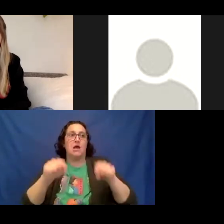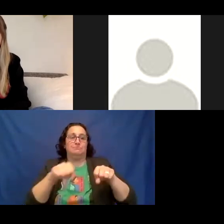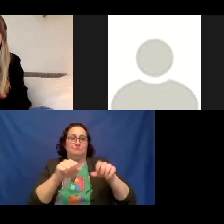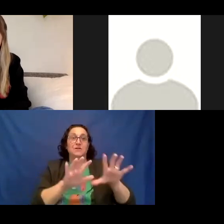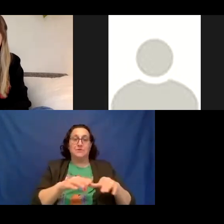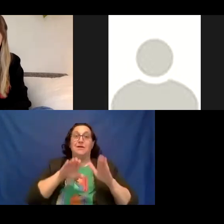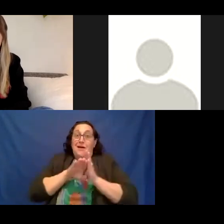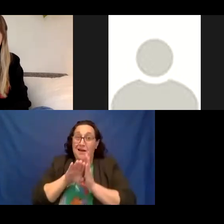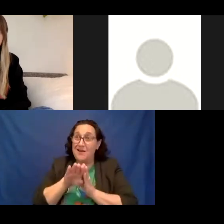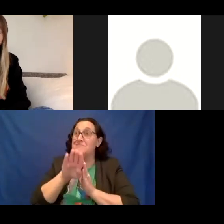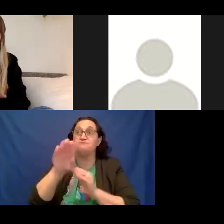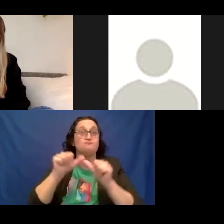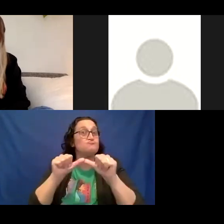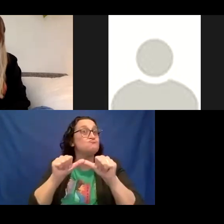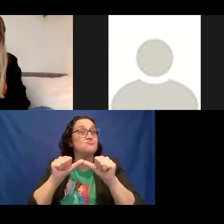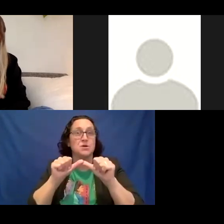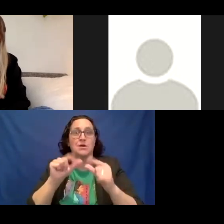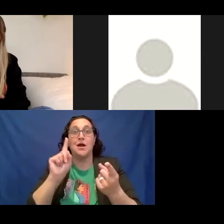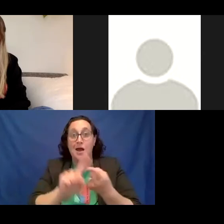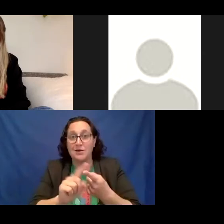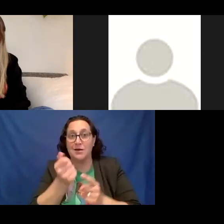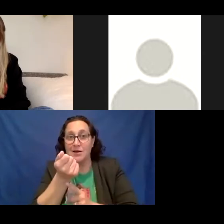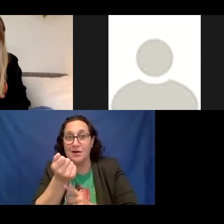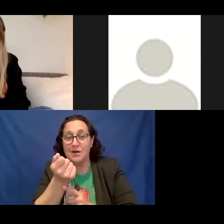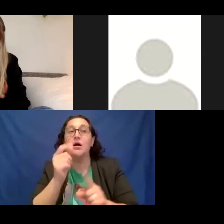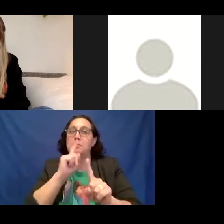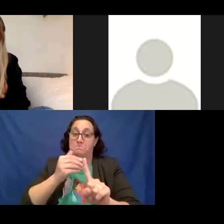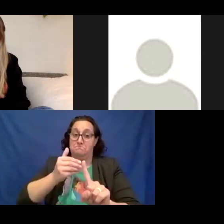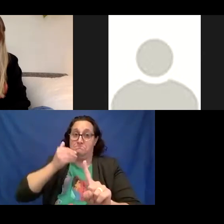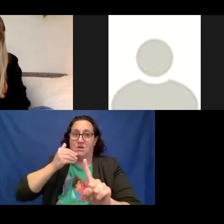Then when William Stokoe identified American Sign Language as a true language, that started